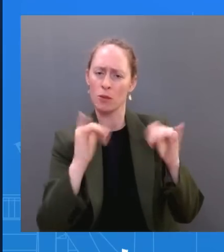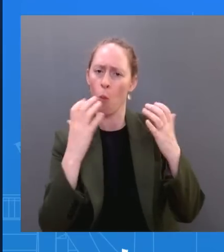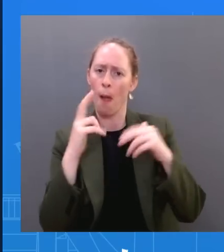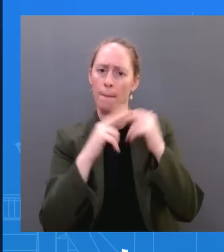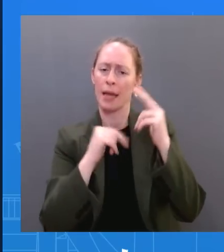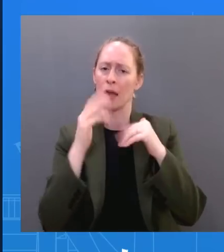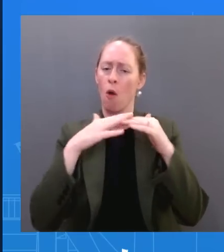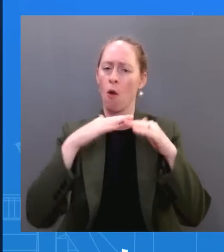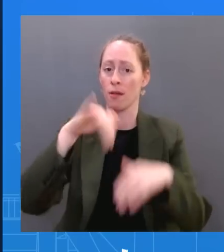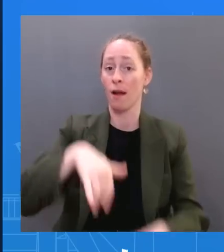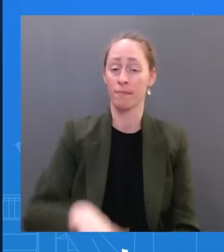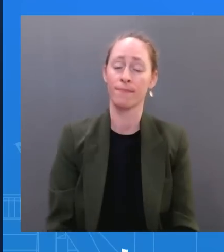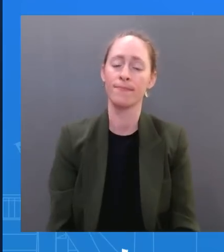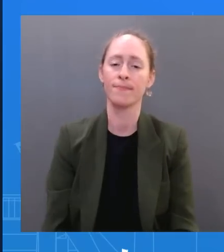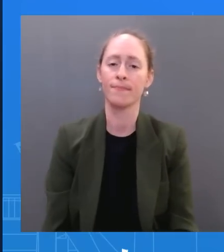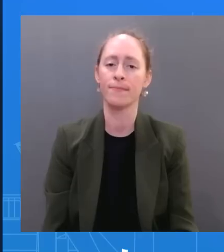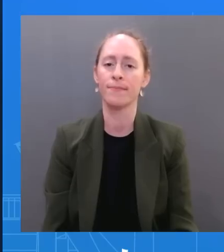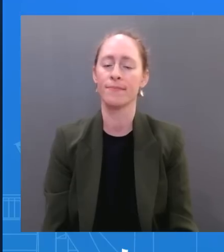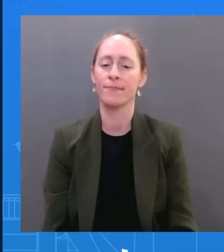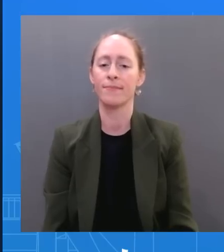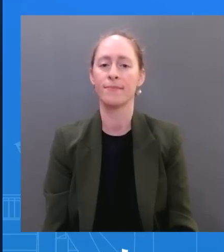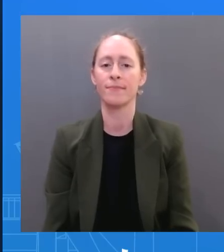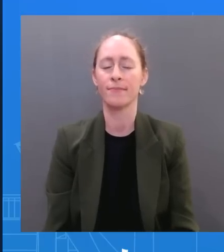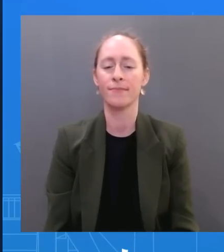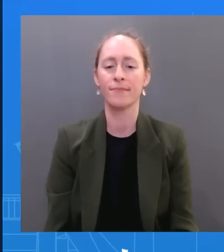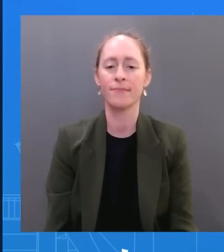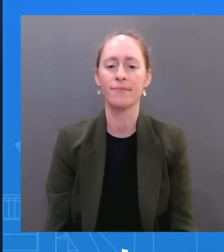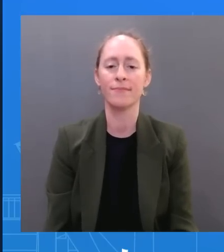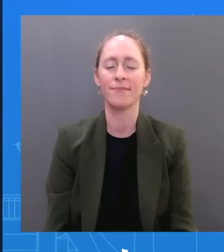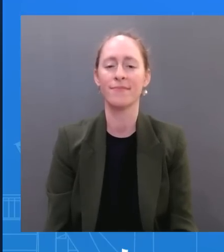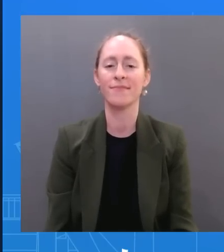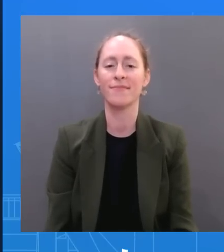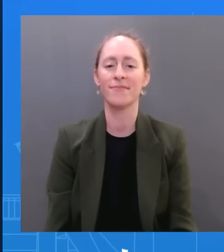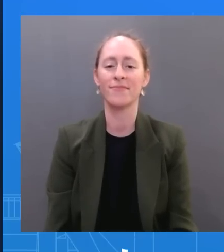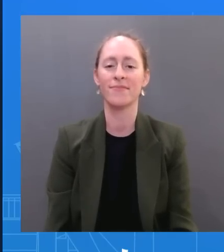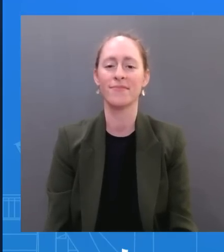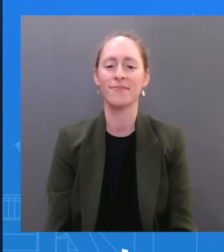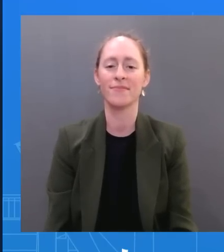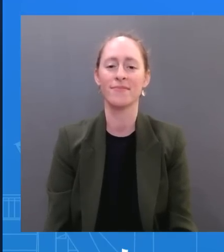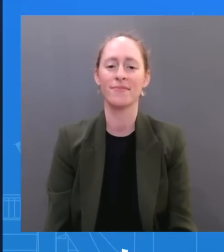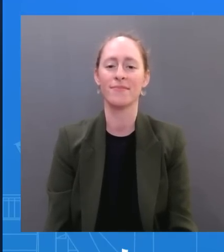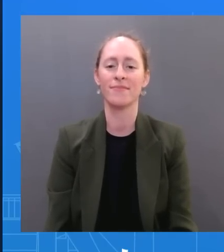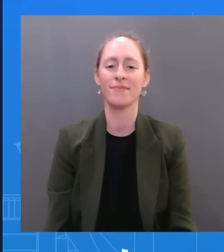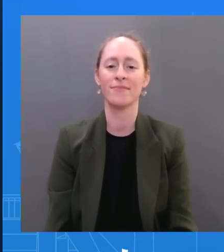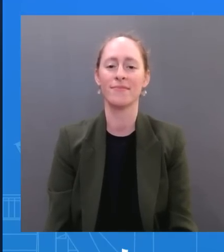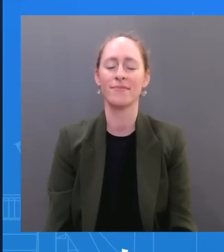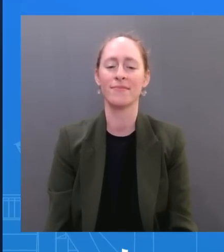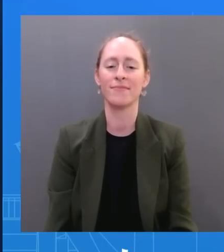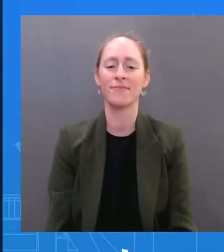both old and more recent disagreements to work on practical initiatives in energy, technology, infrastructure, and more.